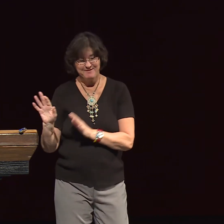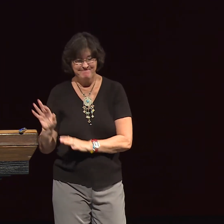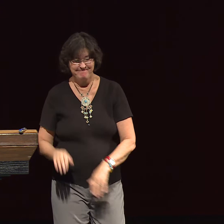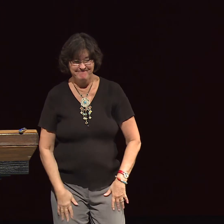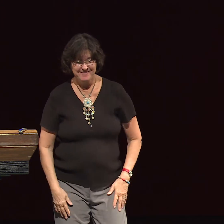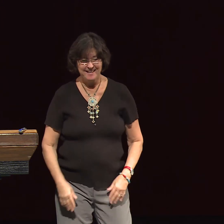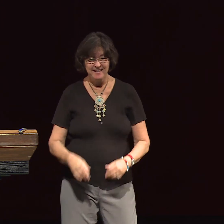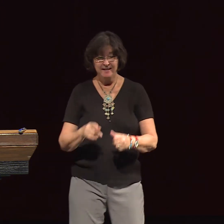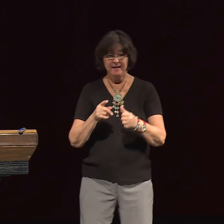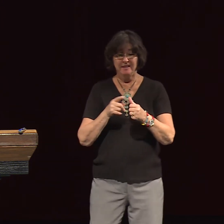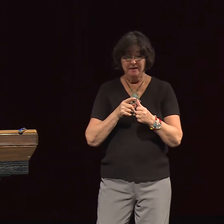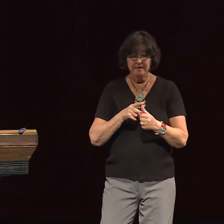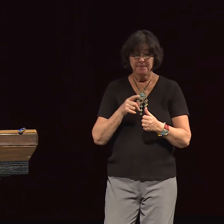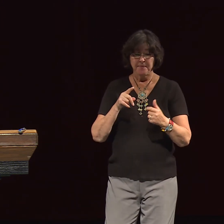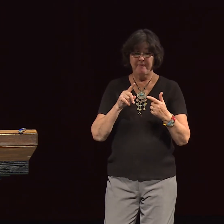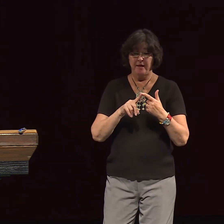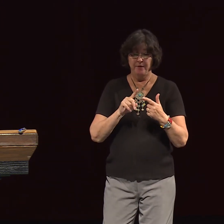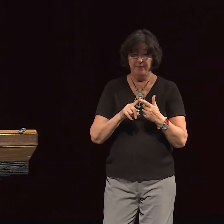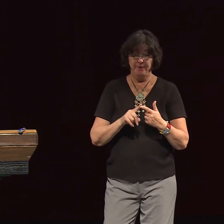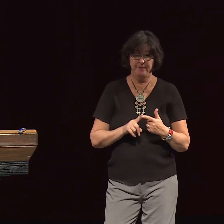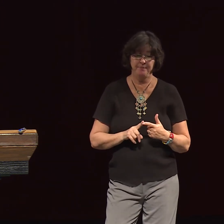those large-print versions now myself.